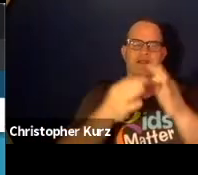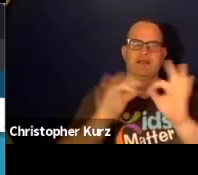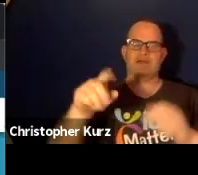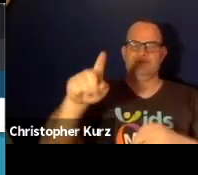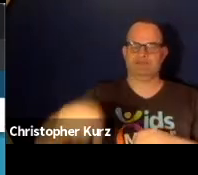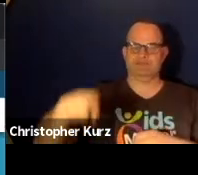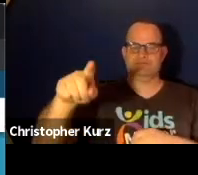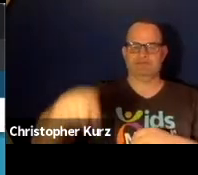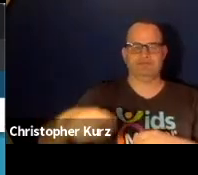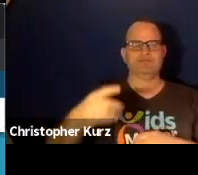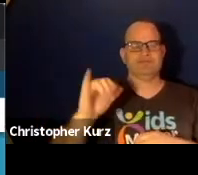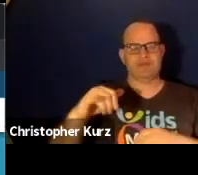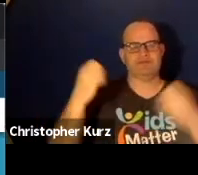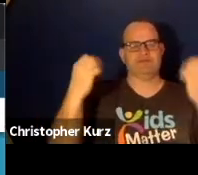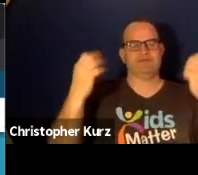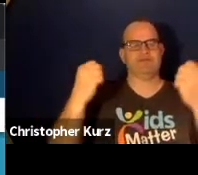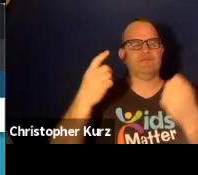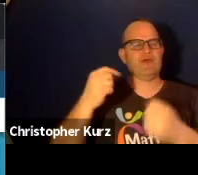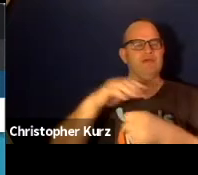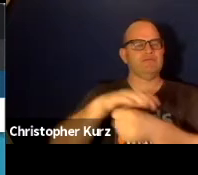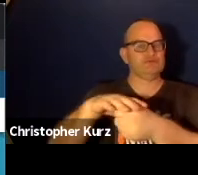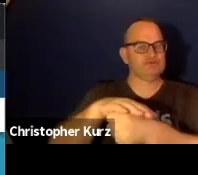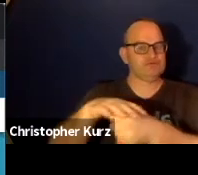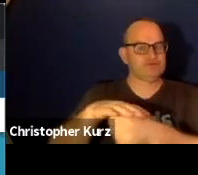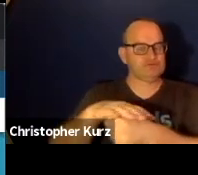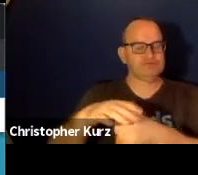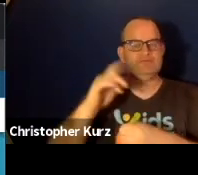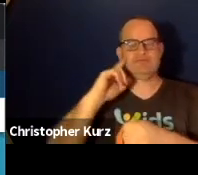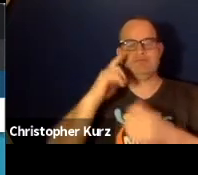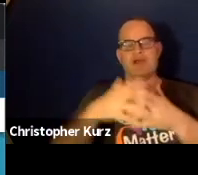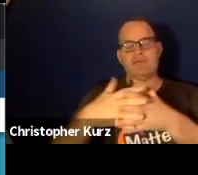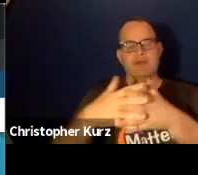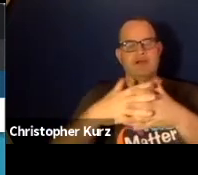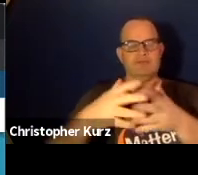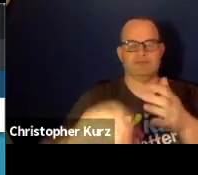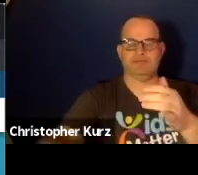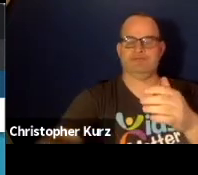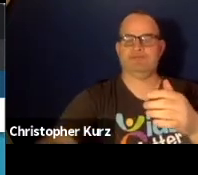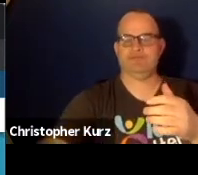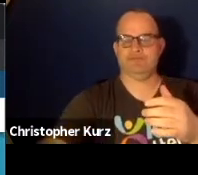and clean up the language, or you can add a new language.